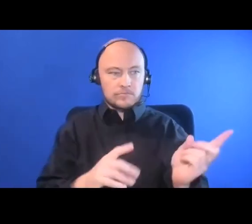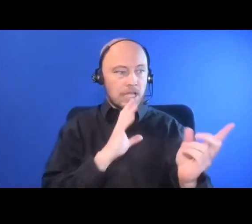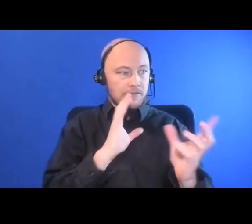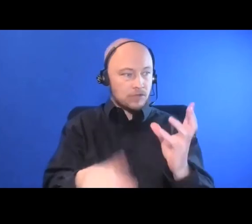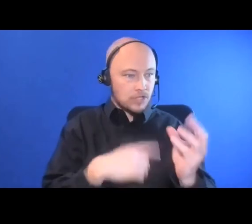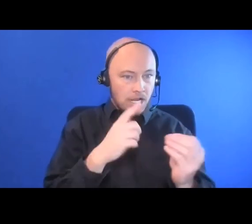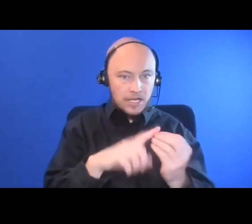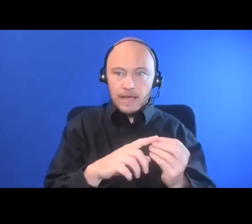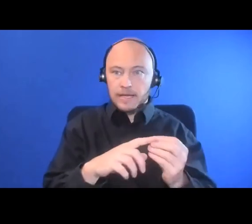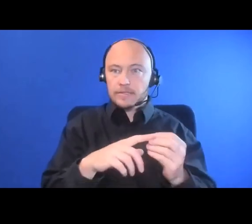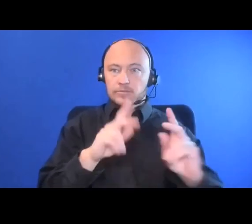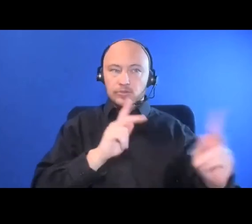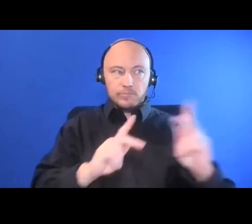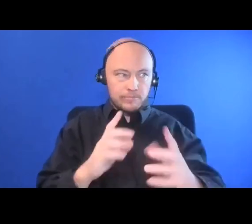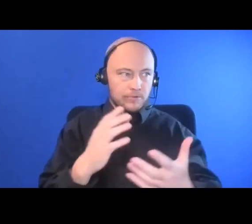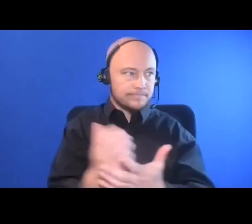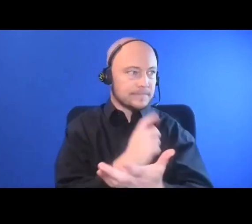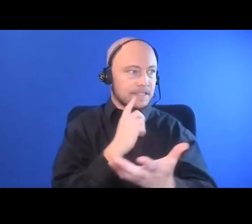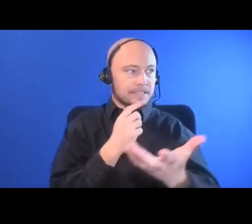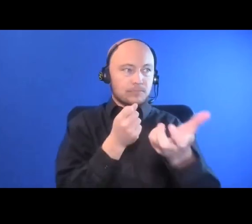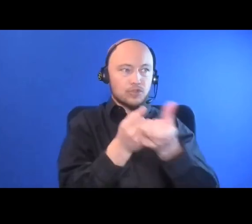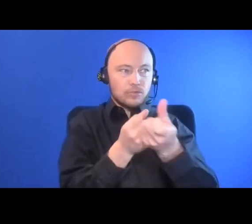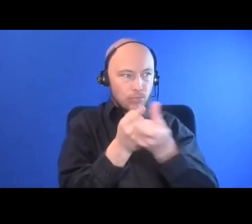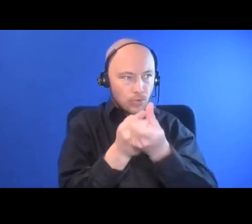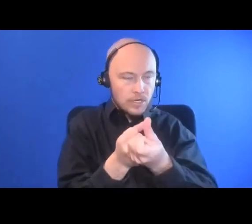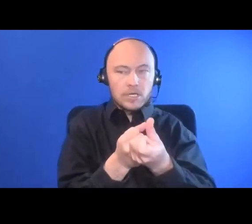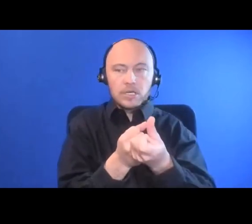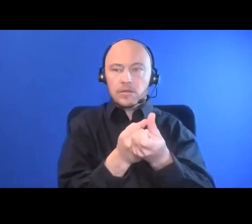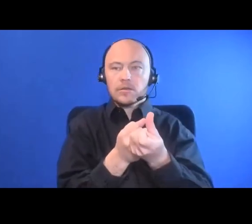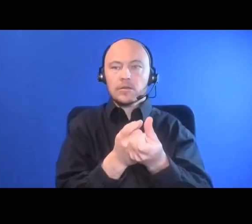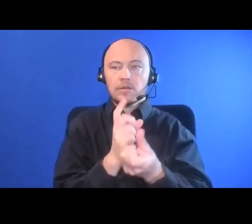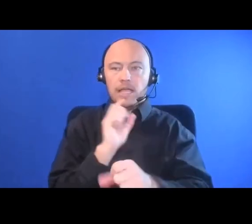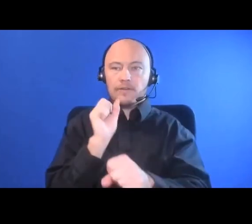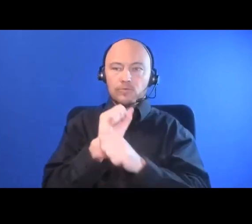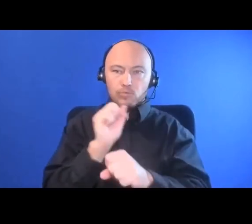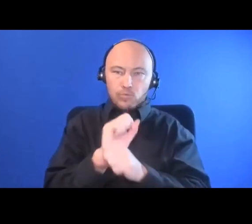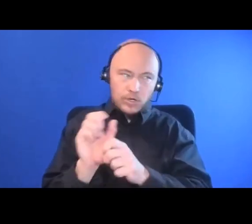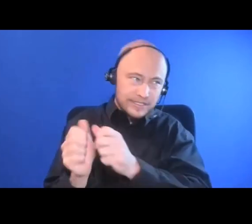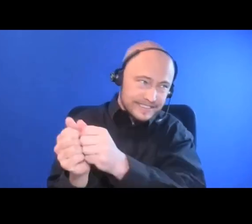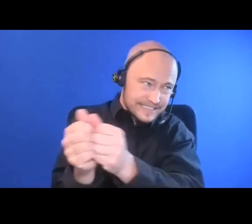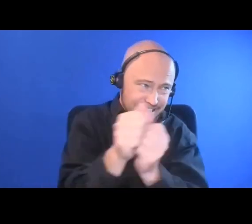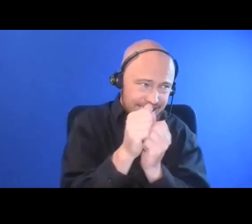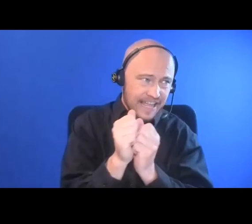I have to get support from them, and we have to work together to ask for things